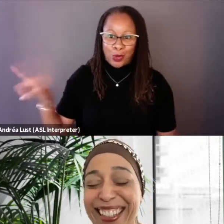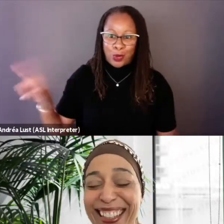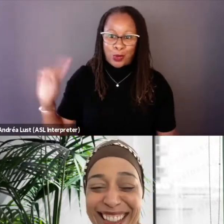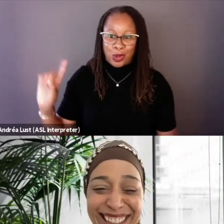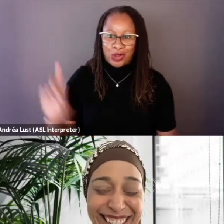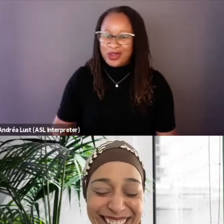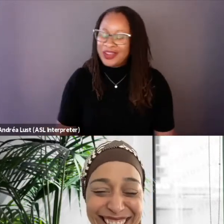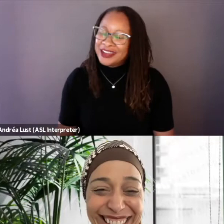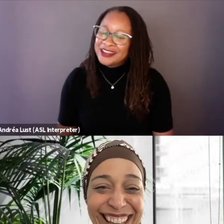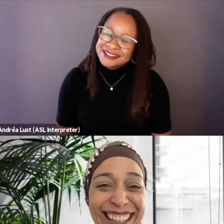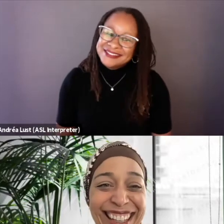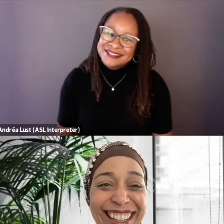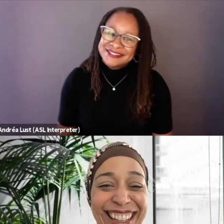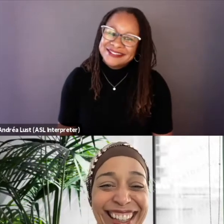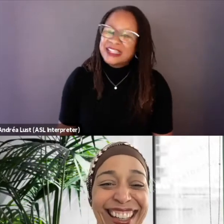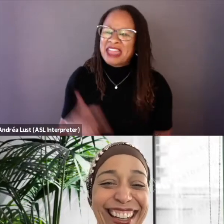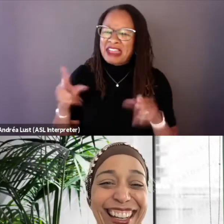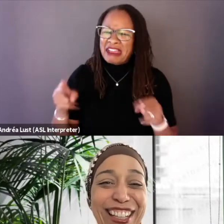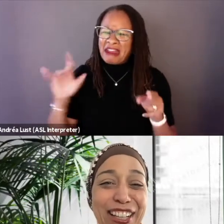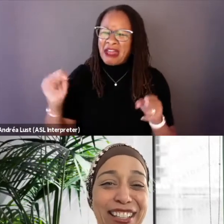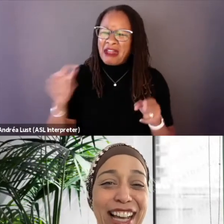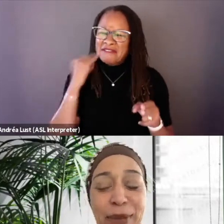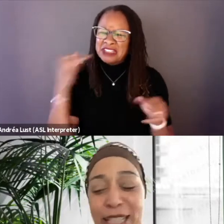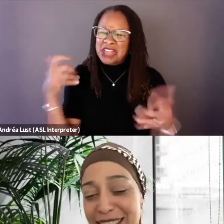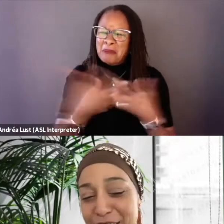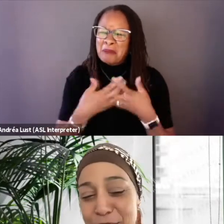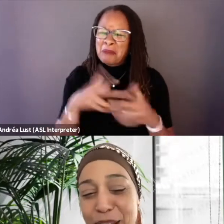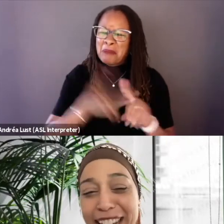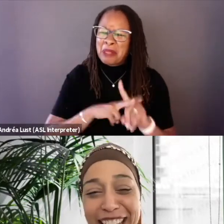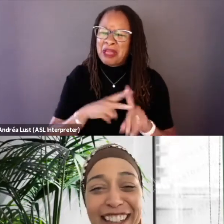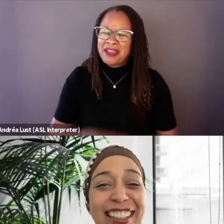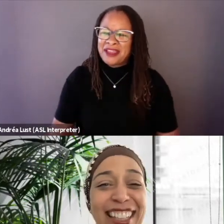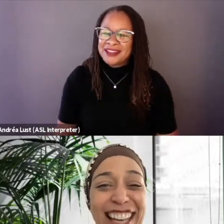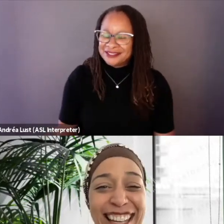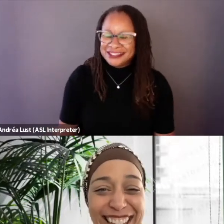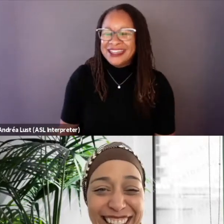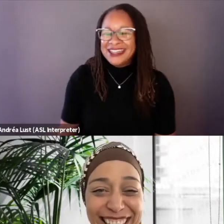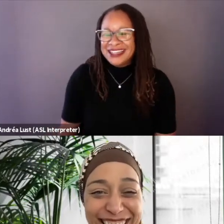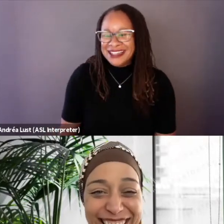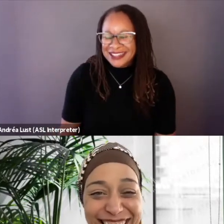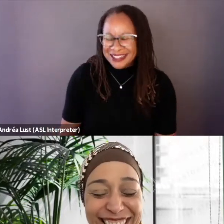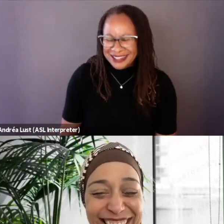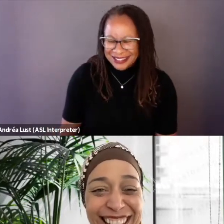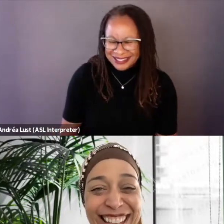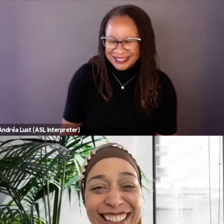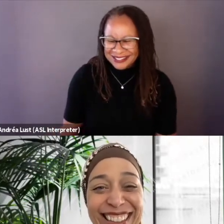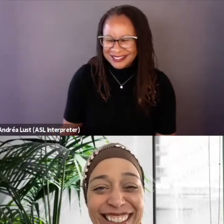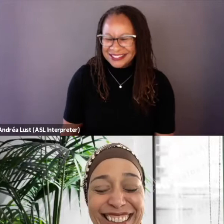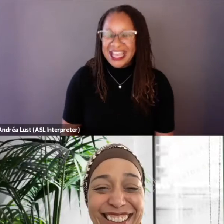They can cut this out. You know- Larry's like, let me just tell you right now. Well, as Jana knows clarity